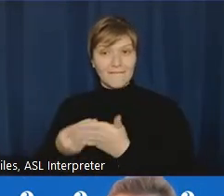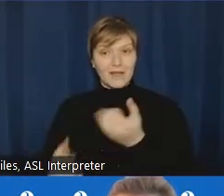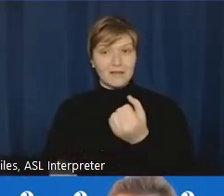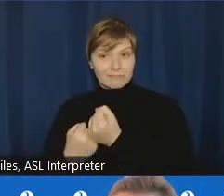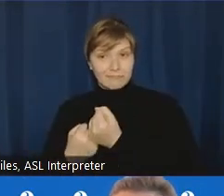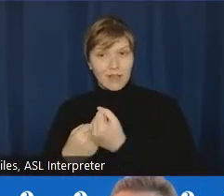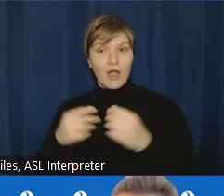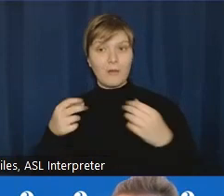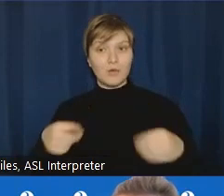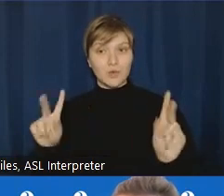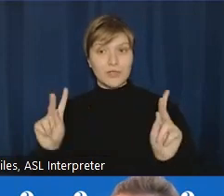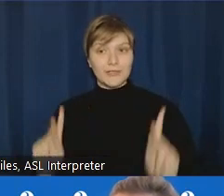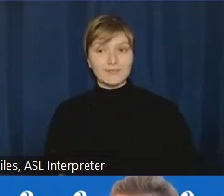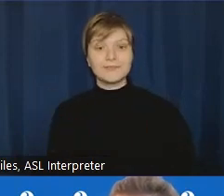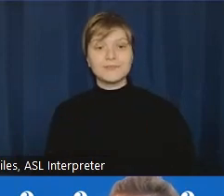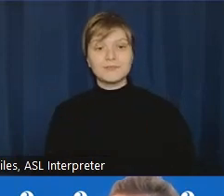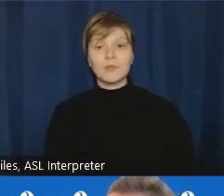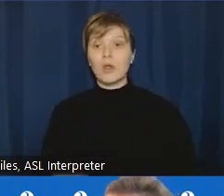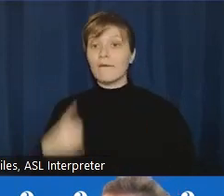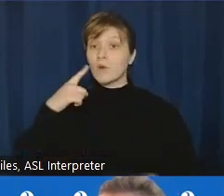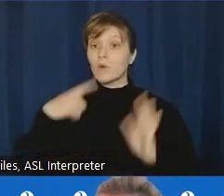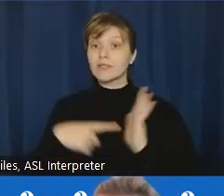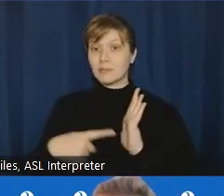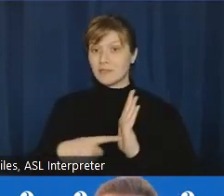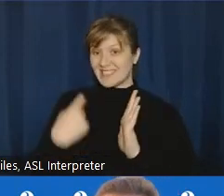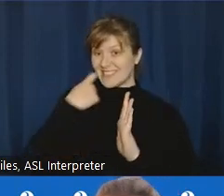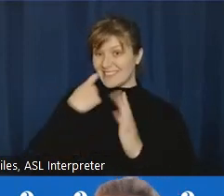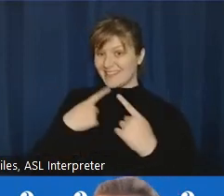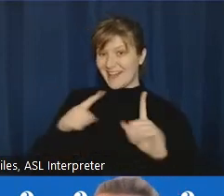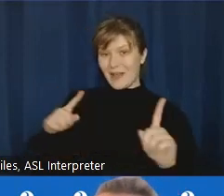For example, they just announced, they haven’t posted it yet because it’s brand new,